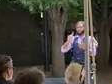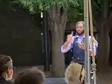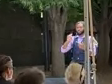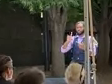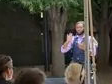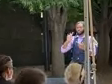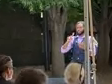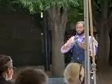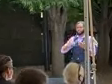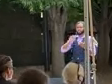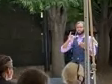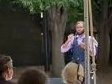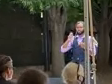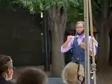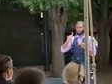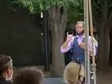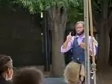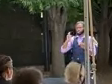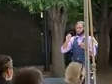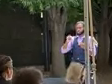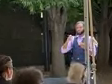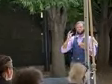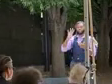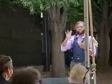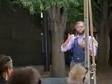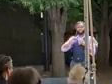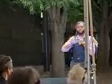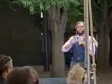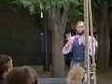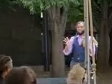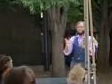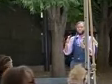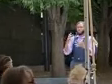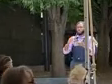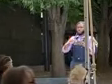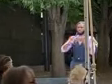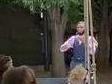Their campaign was to remove the stigma of disability.